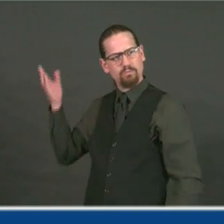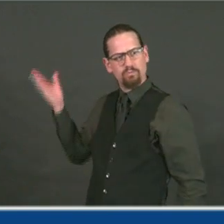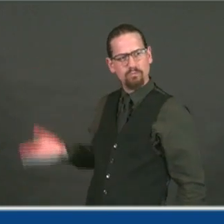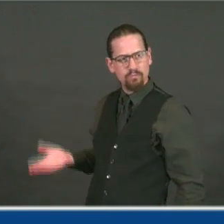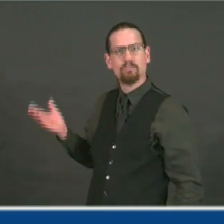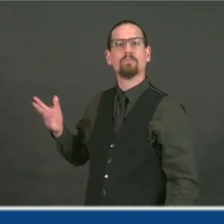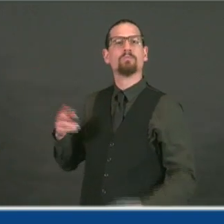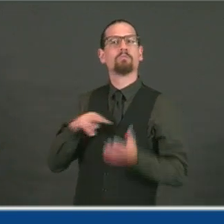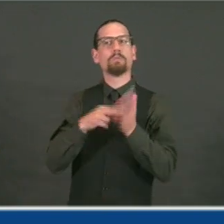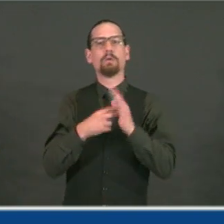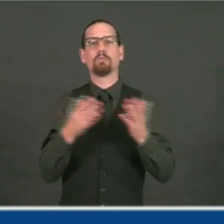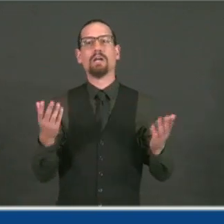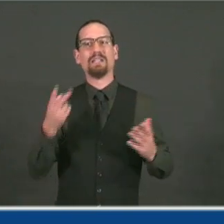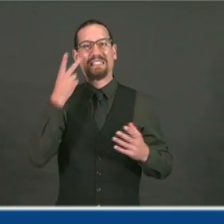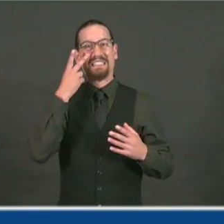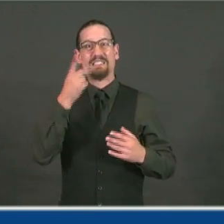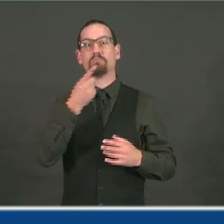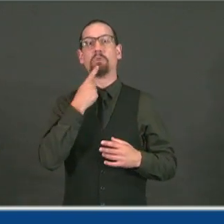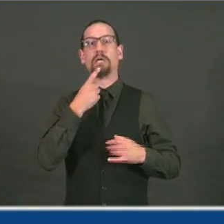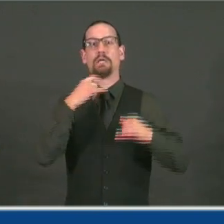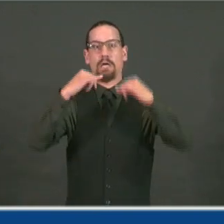LIKE TO POINT OUT YOU SHOULD